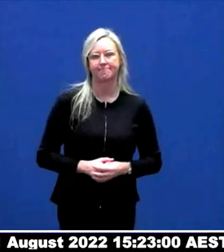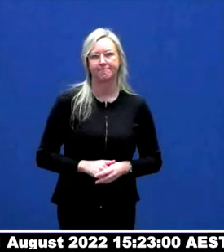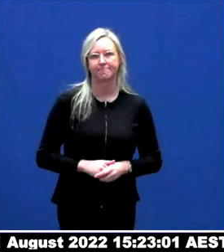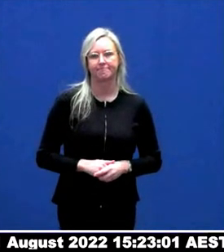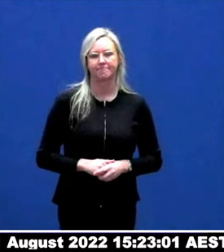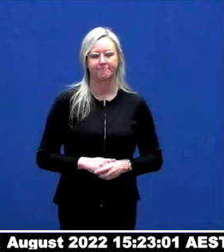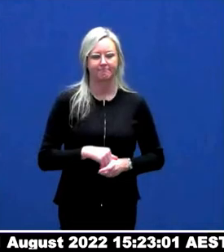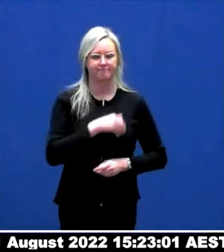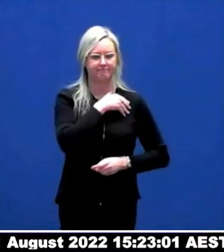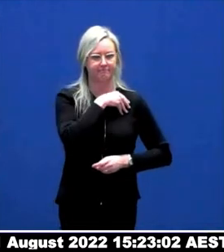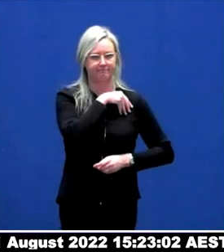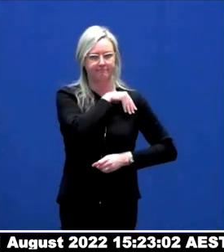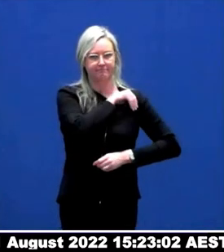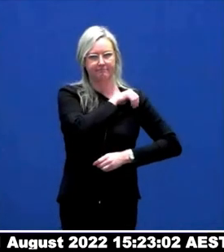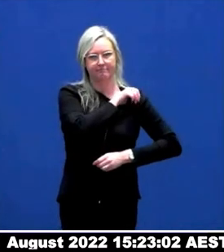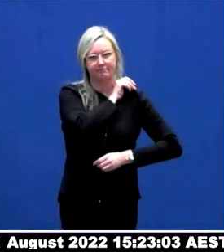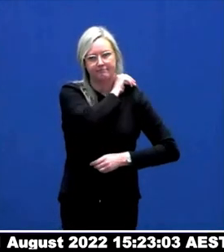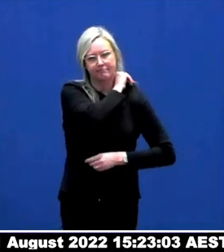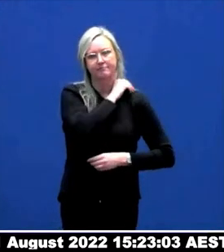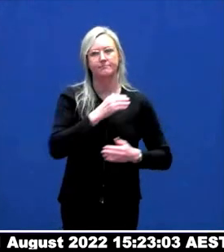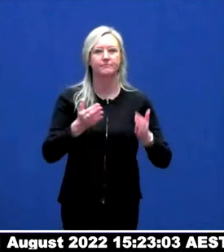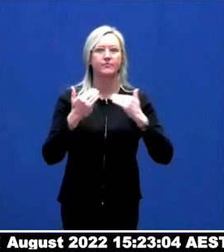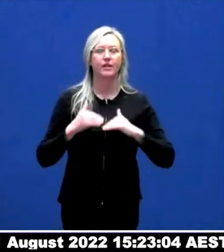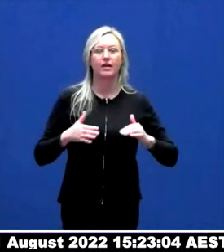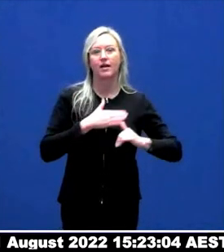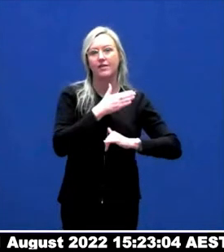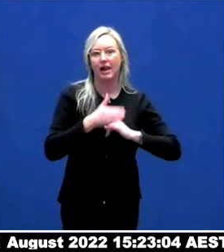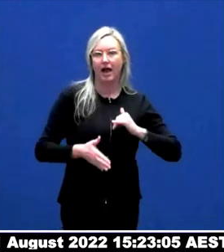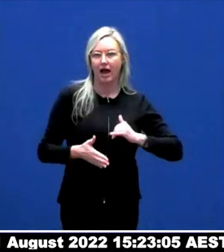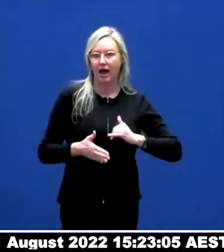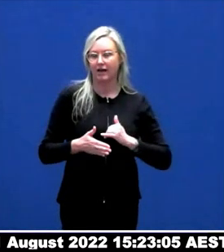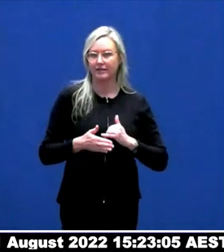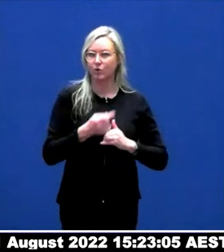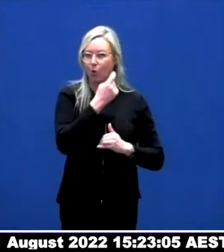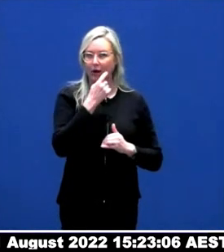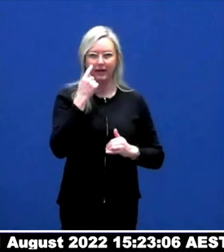Commissioners, the final witness for the New South Wales part of the hearing